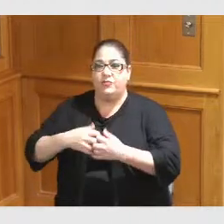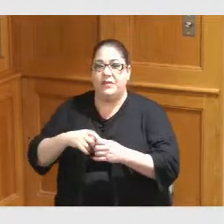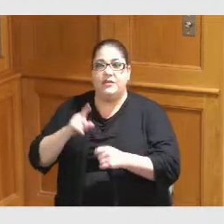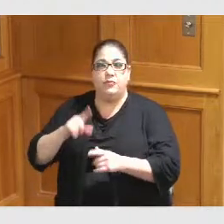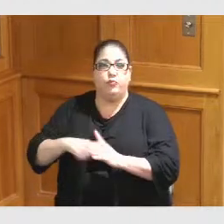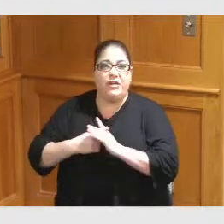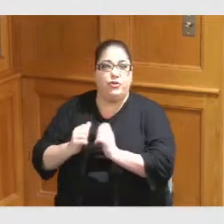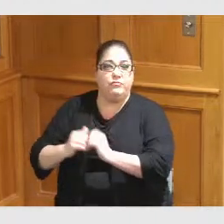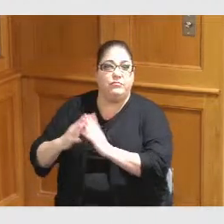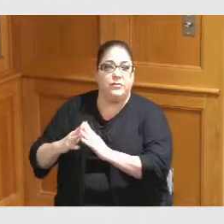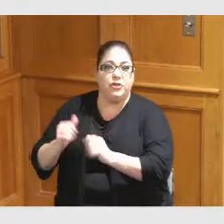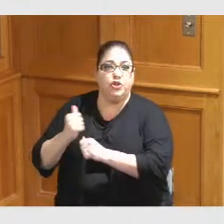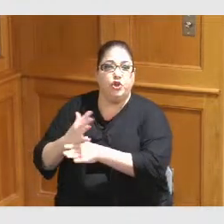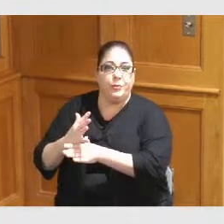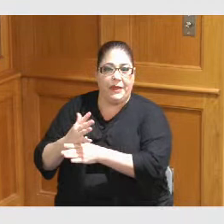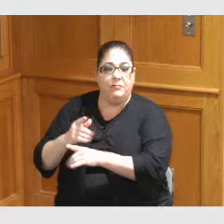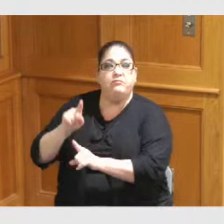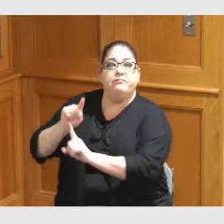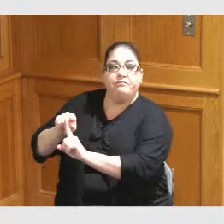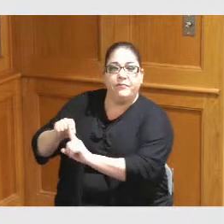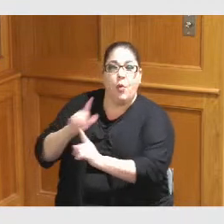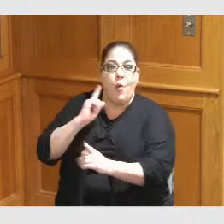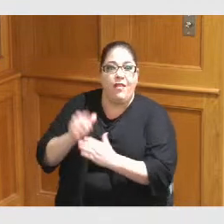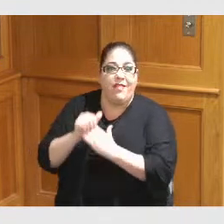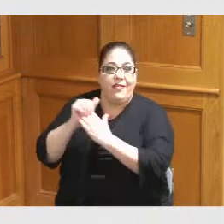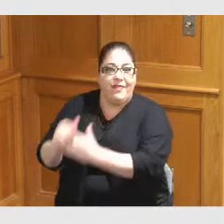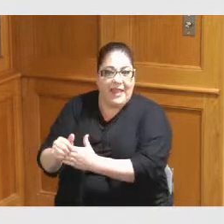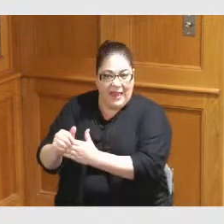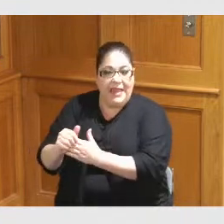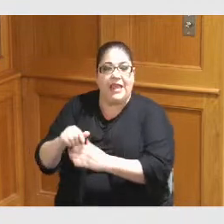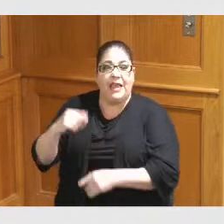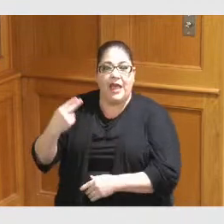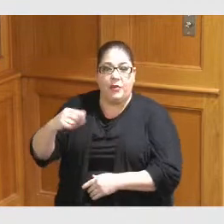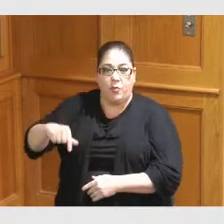we are one of the leading chemical companies in the world BSF headquarters are in Louis Haven